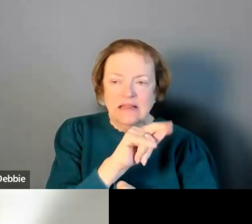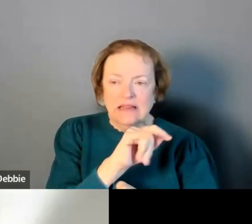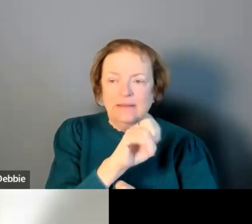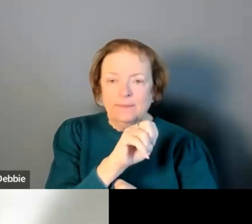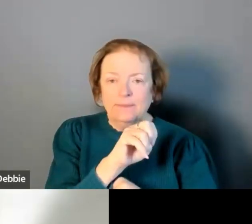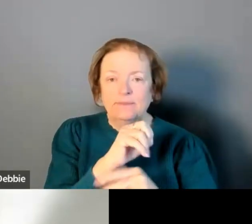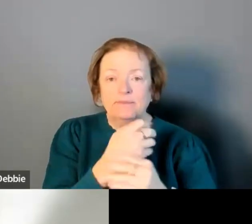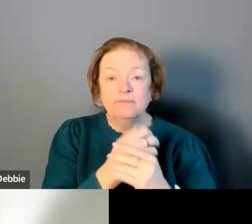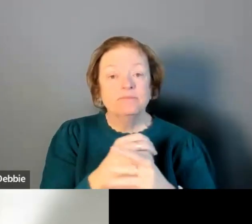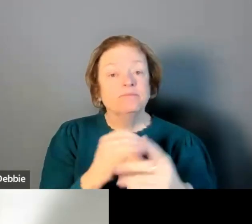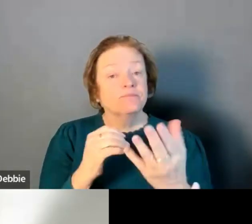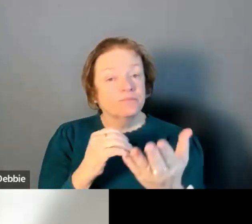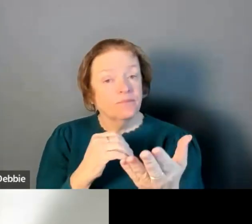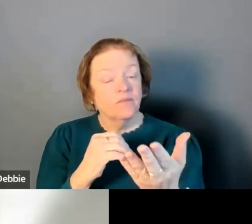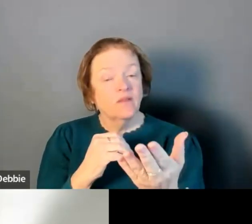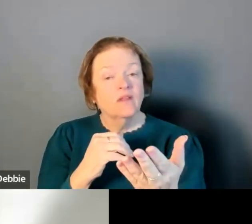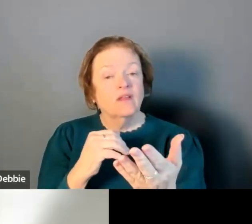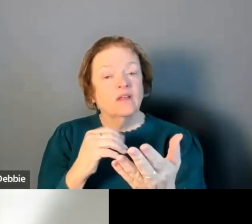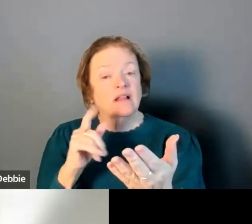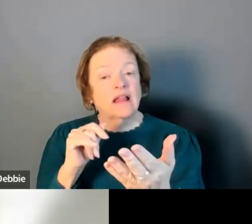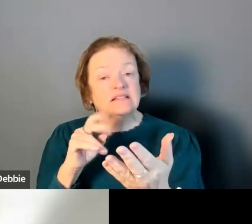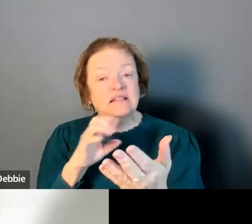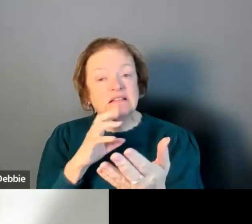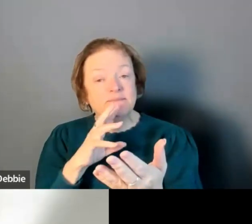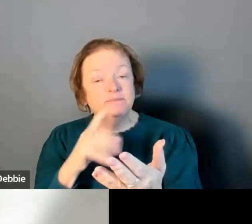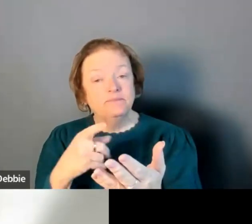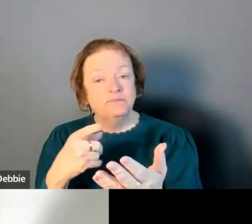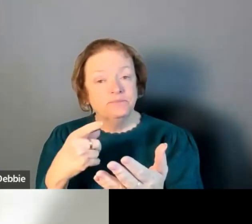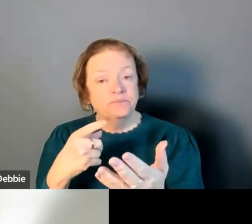How about when, before a question comes in, I'll start with something really quick to then answer.